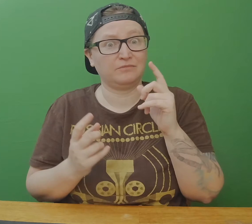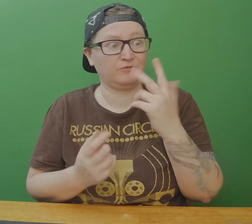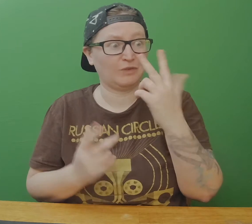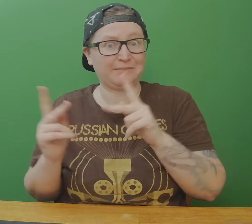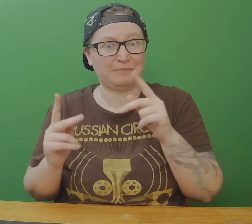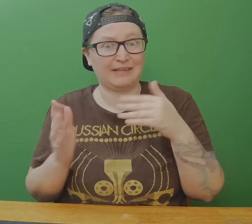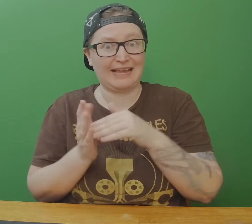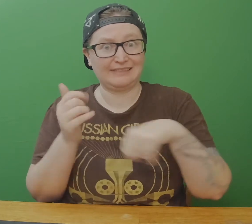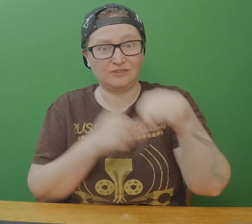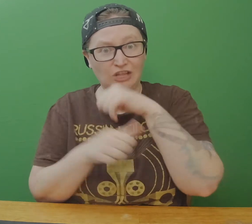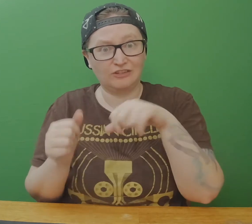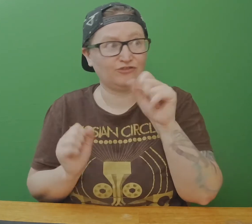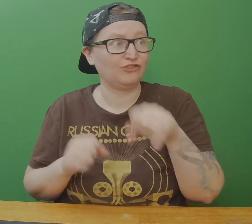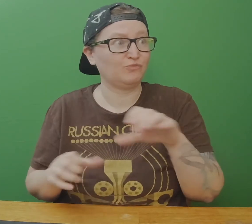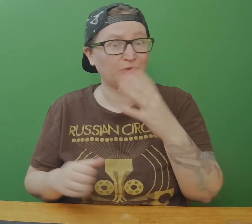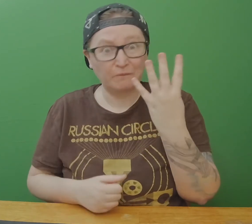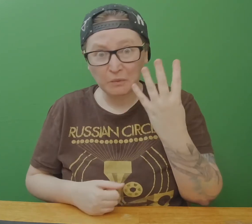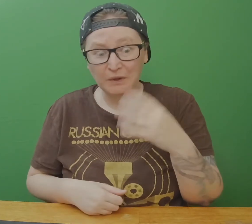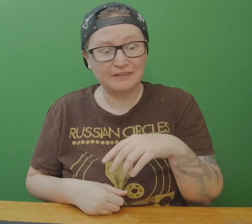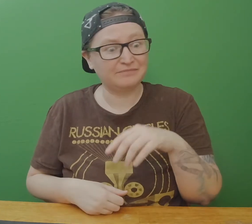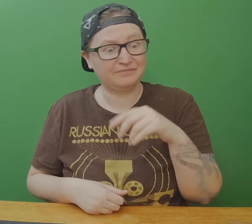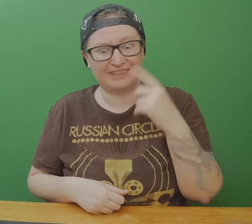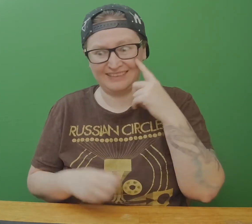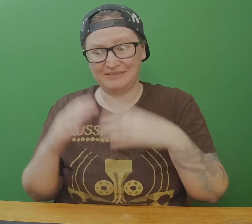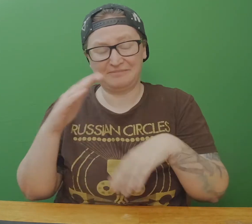you can play one on one three people can play against each other you can play with